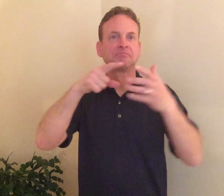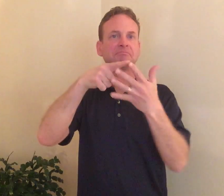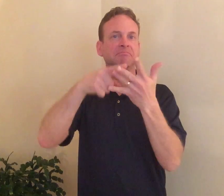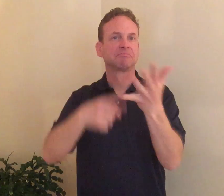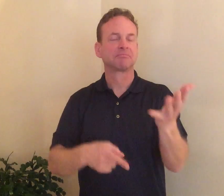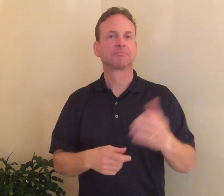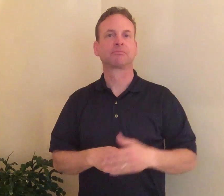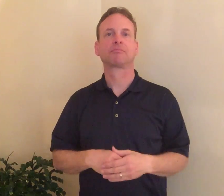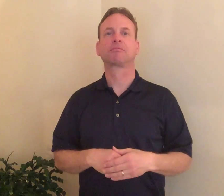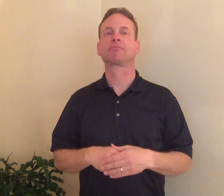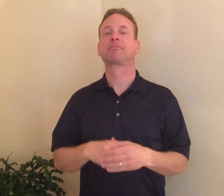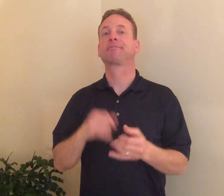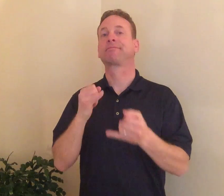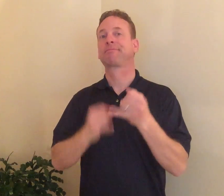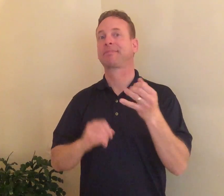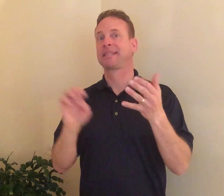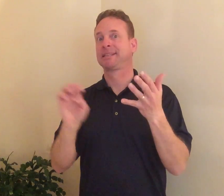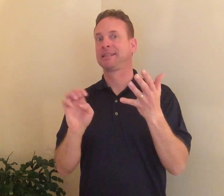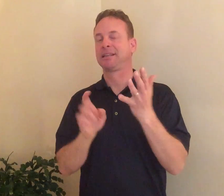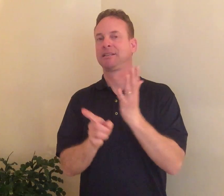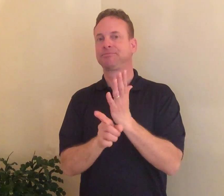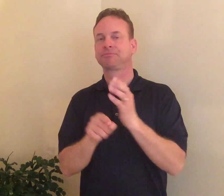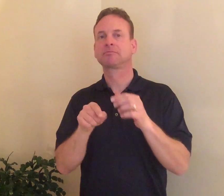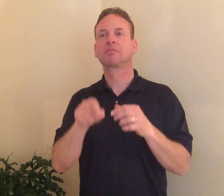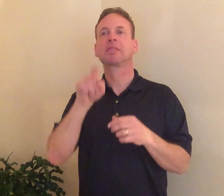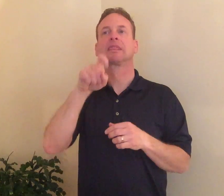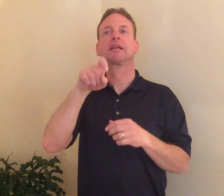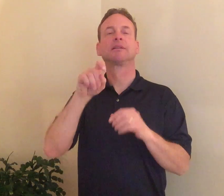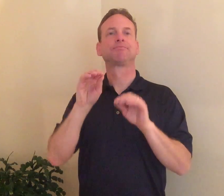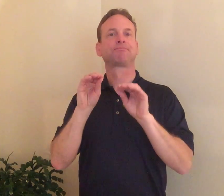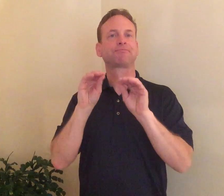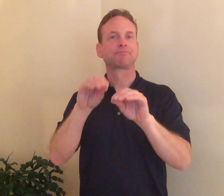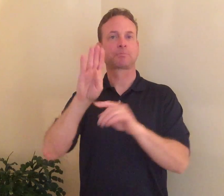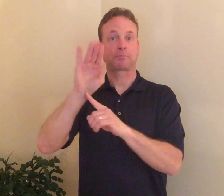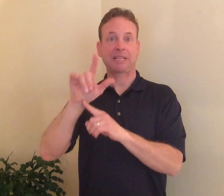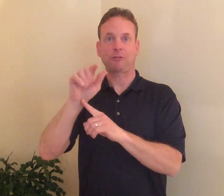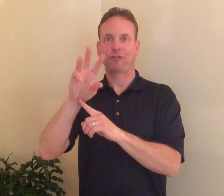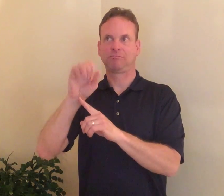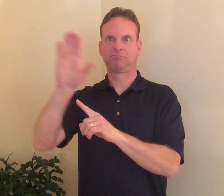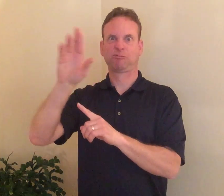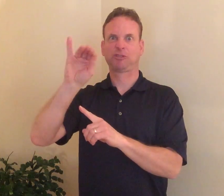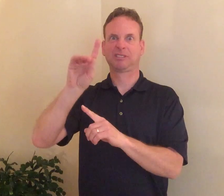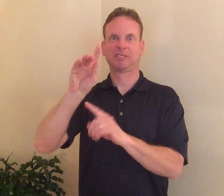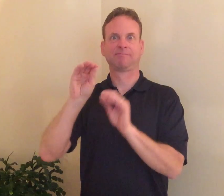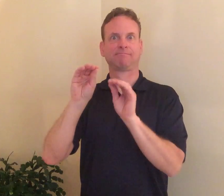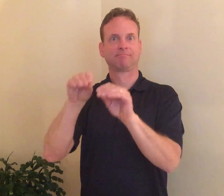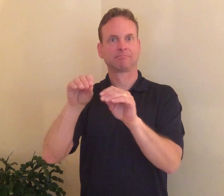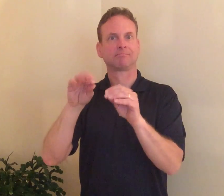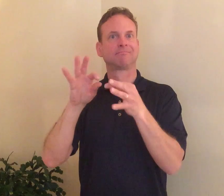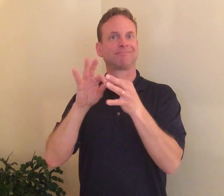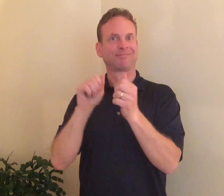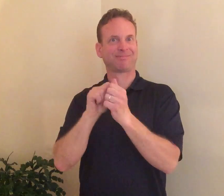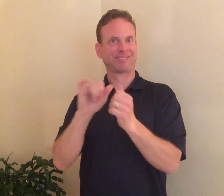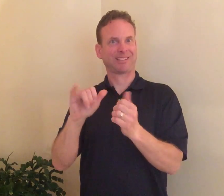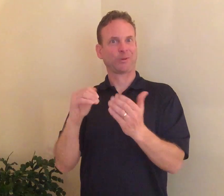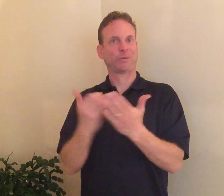F) There needs to be something put in the RID bylaws associated with that new category